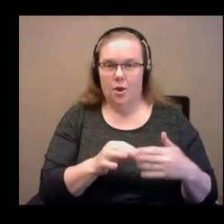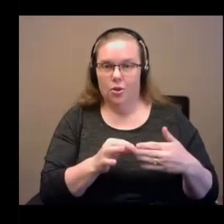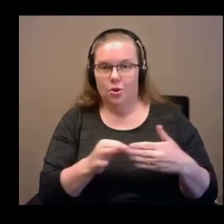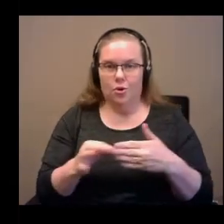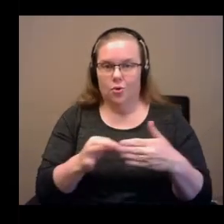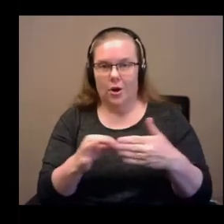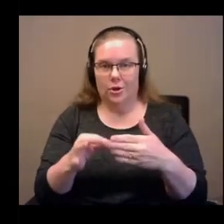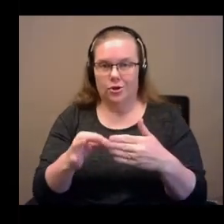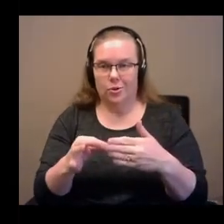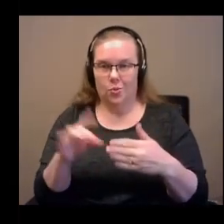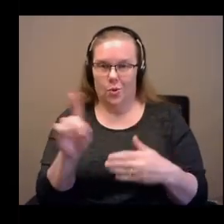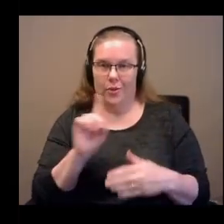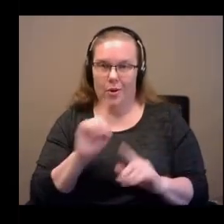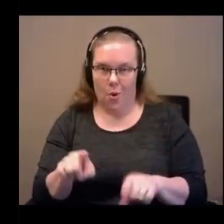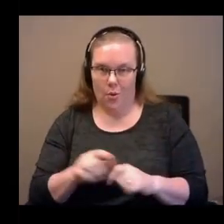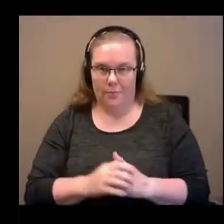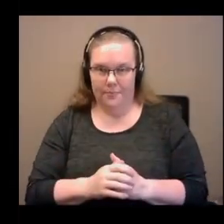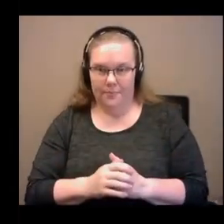Now, if you’re giving people options, how many options should you give them?